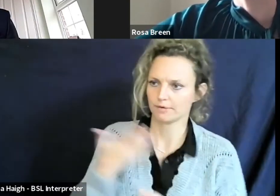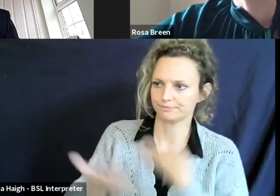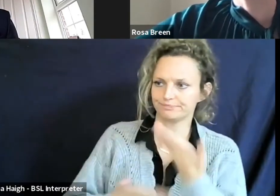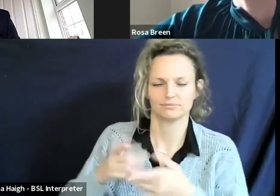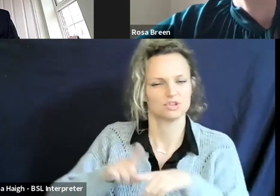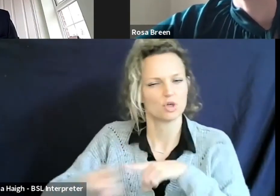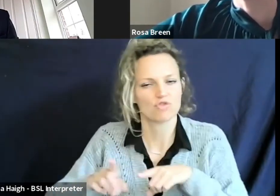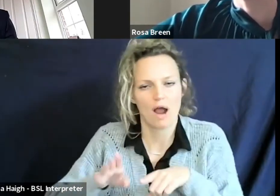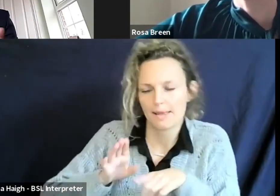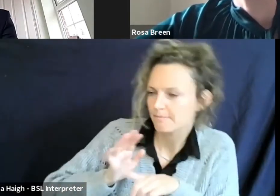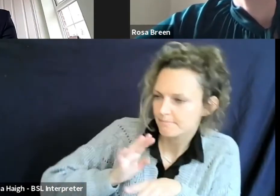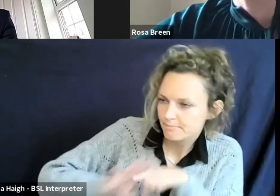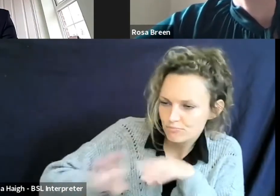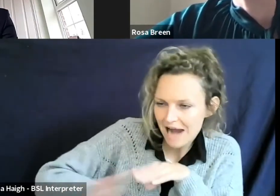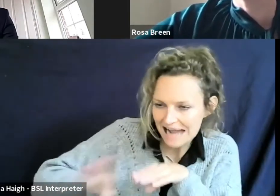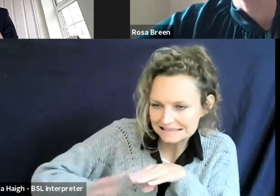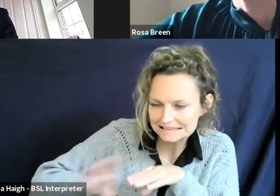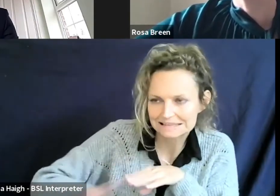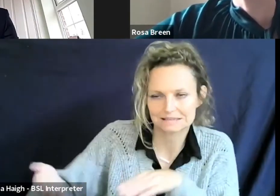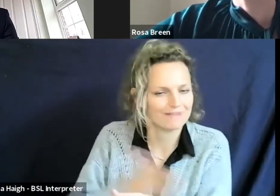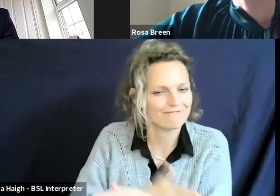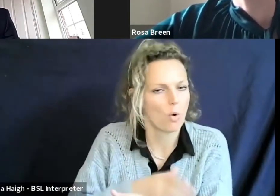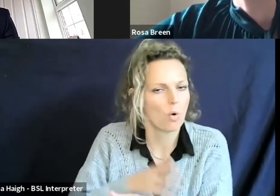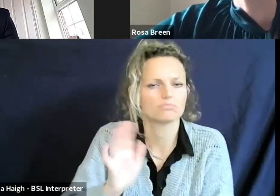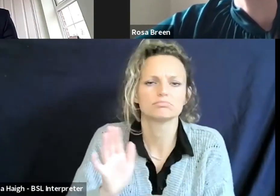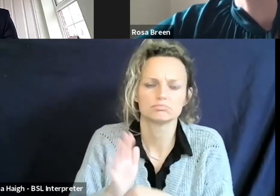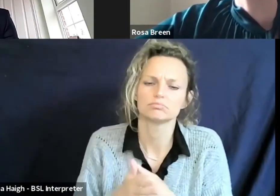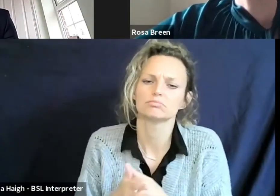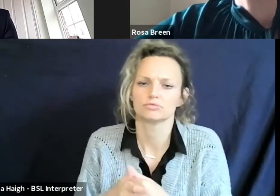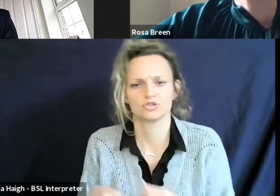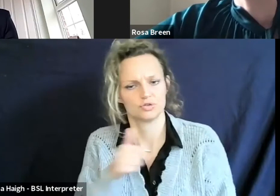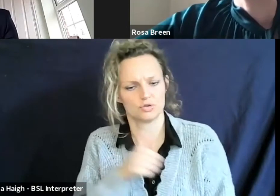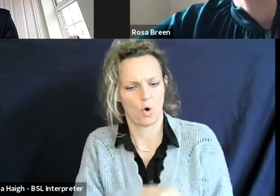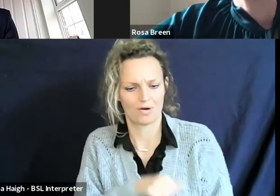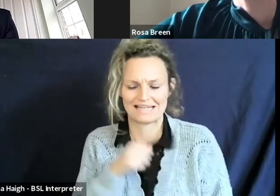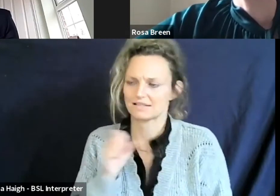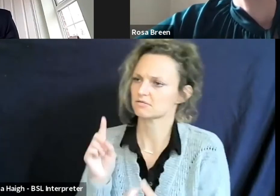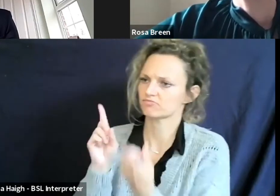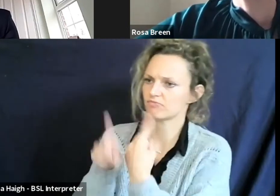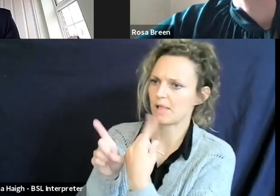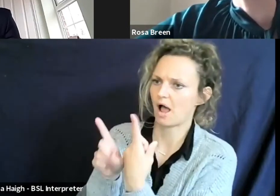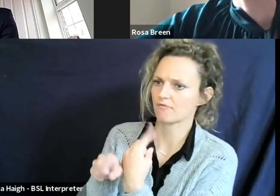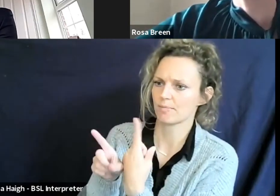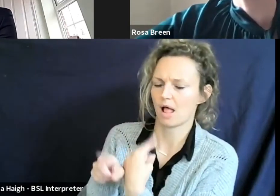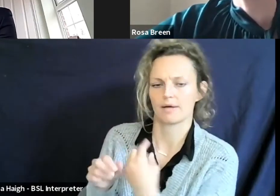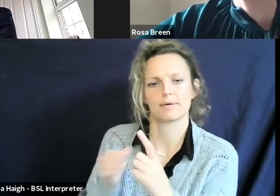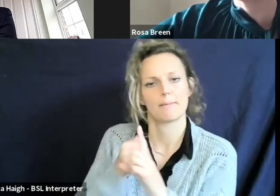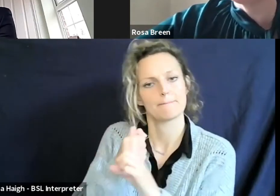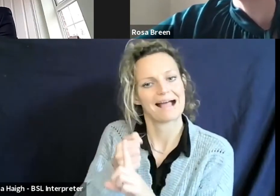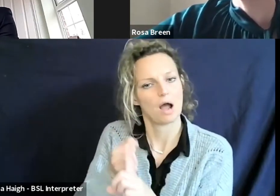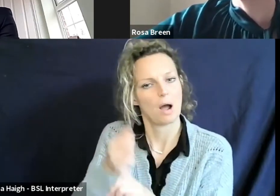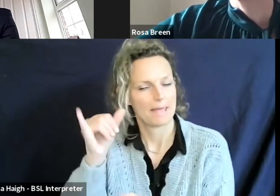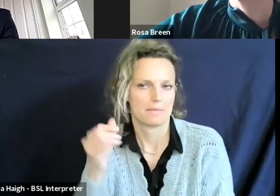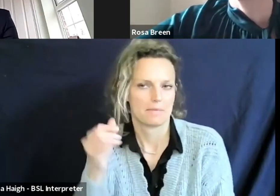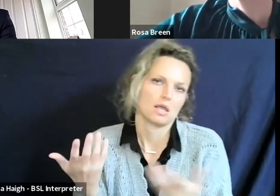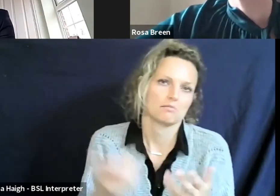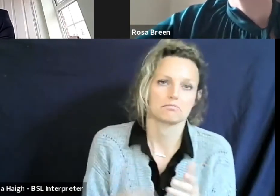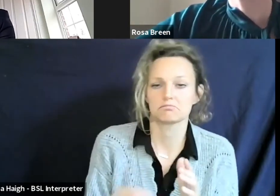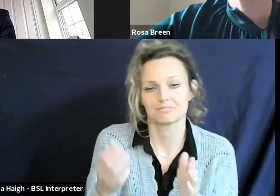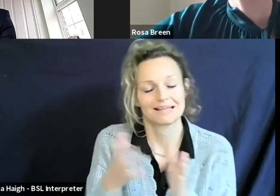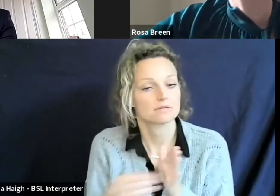So when you are asked a question, if it is a strength based question, it is designed to put you on the spot, give that honest and open answer. haven't been asked.